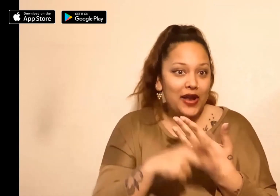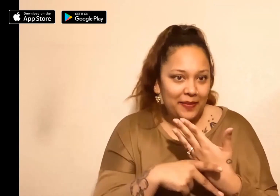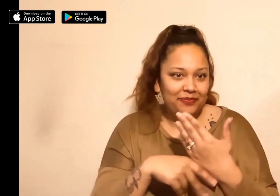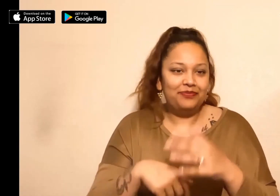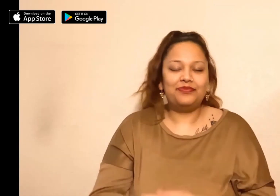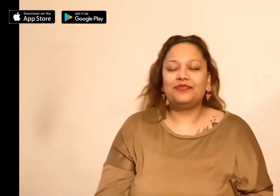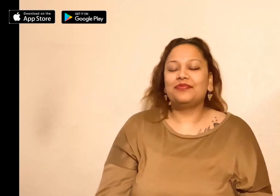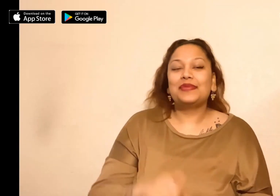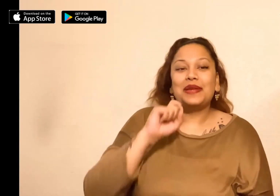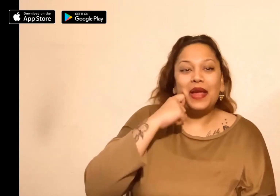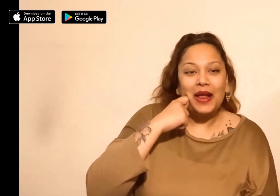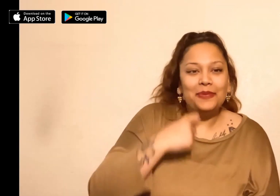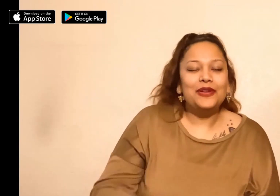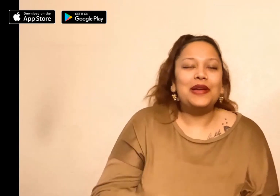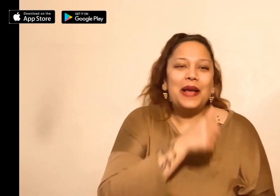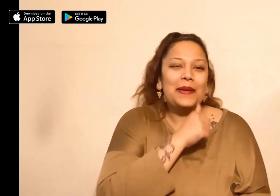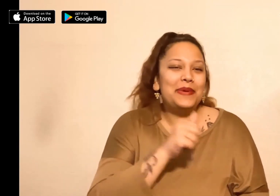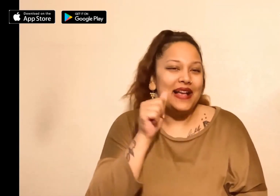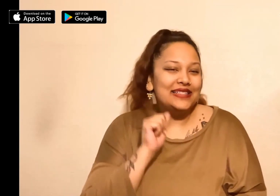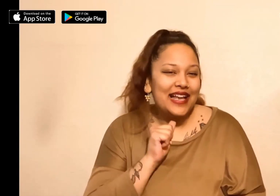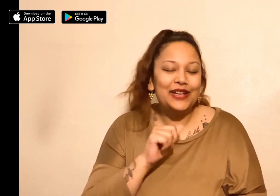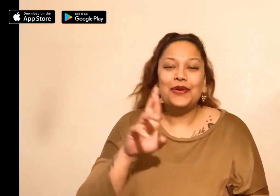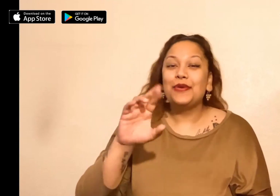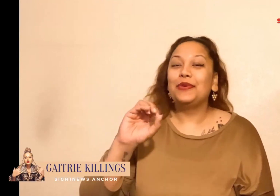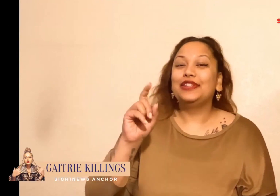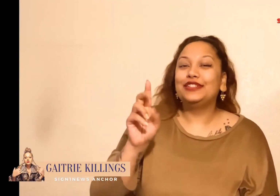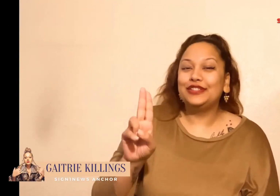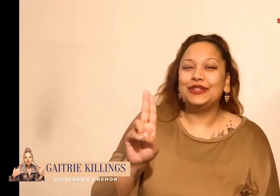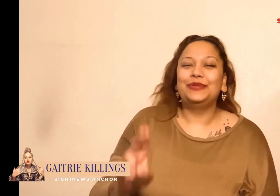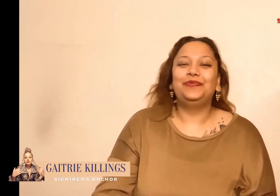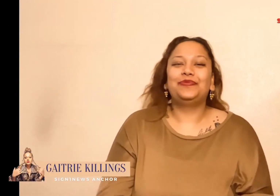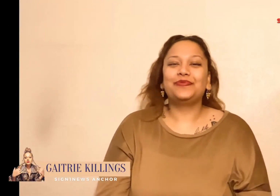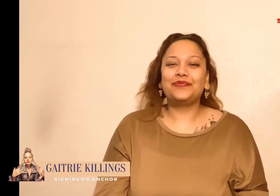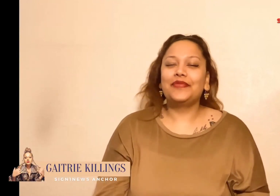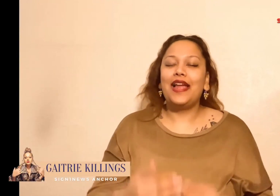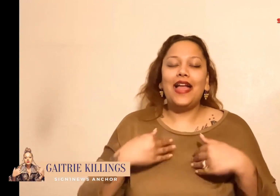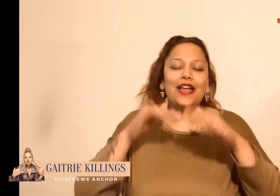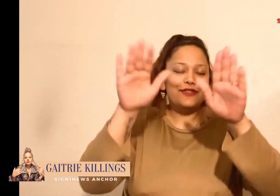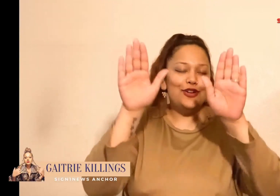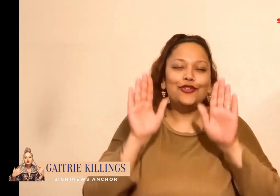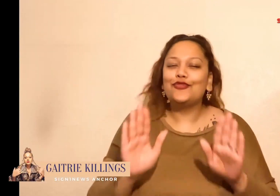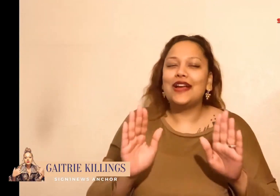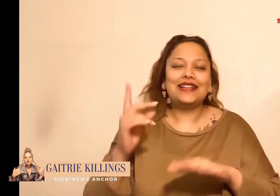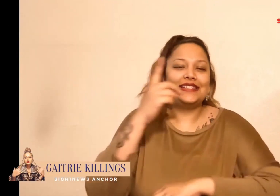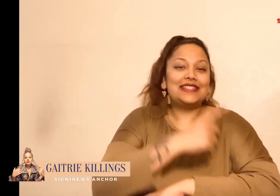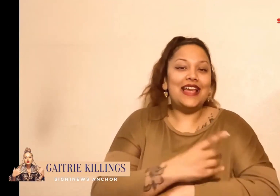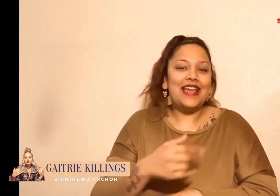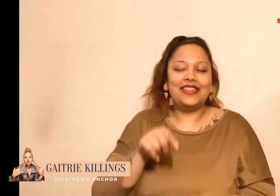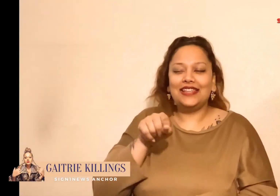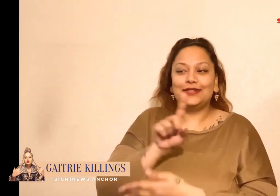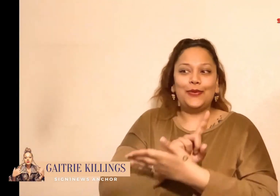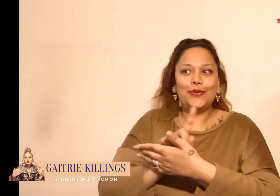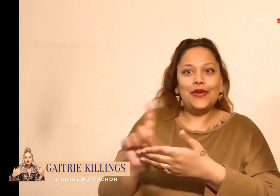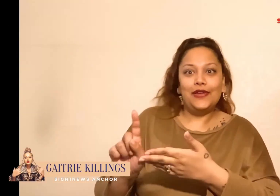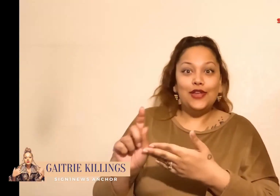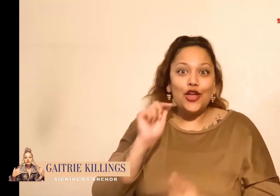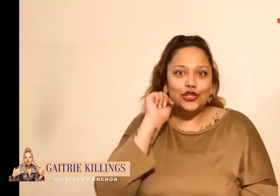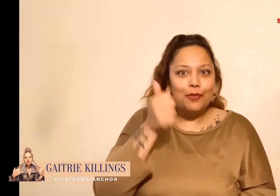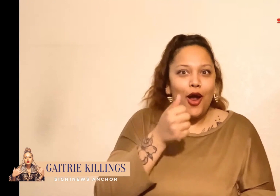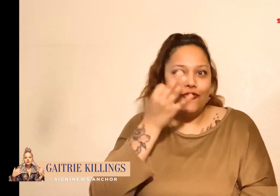Apple TV Amazon and Roku have a great day tomorrow it's going to be Friday